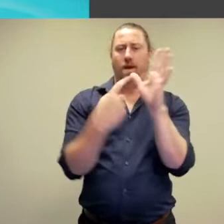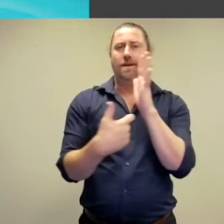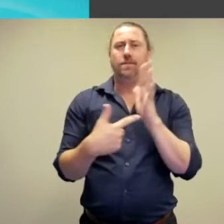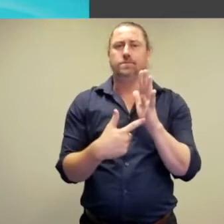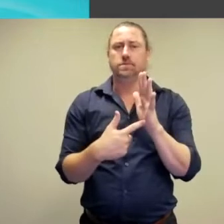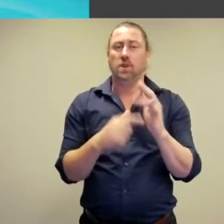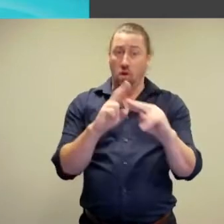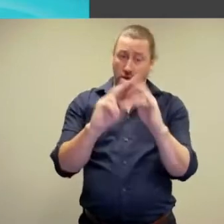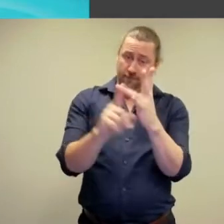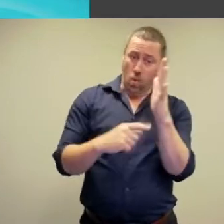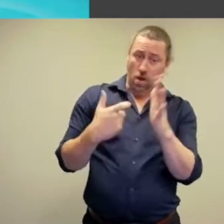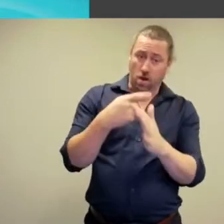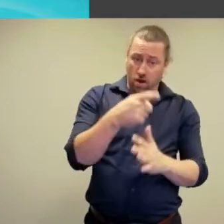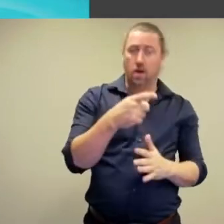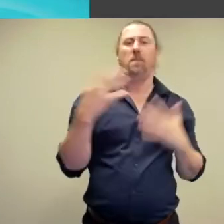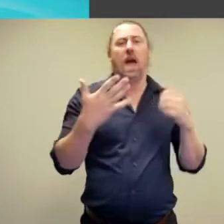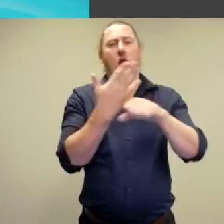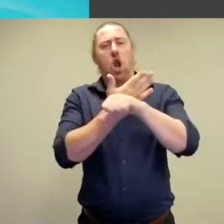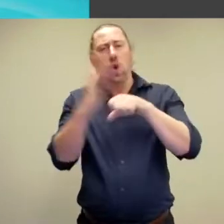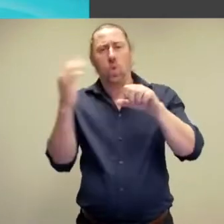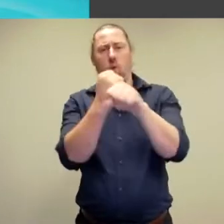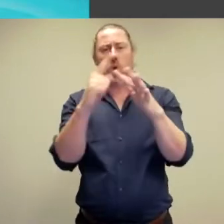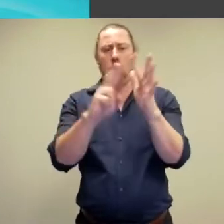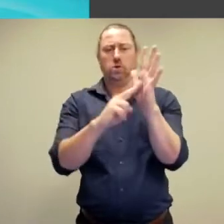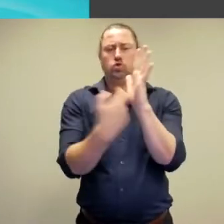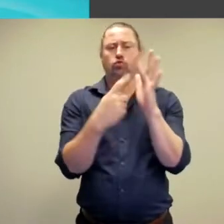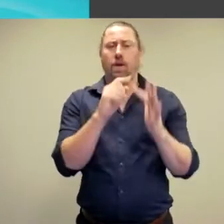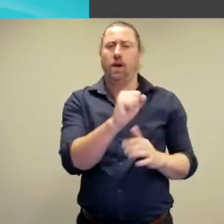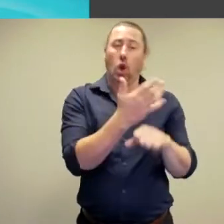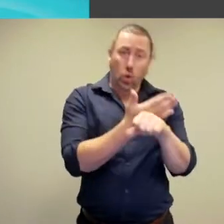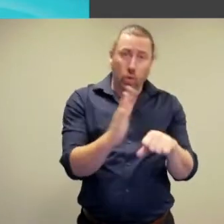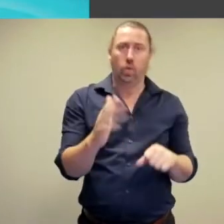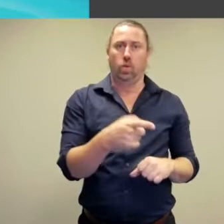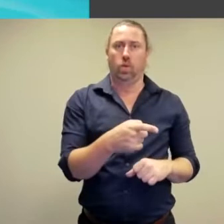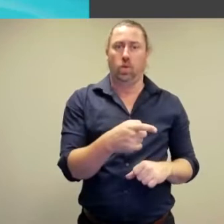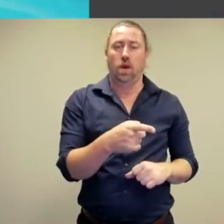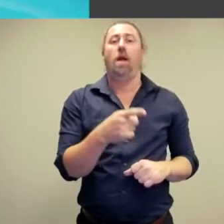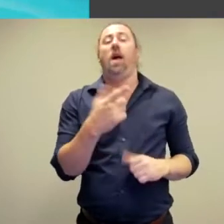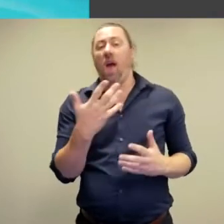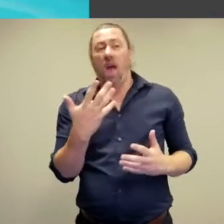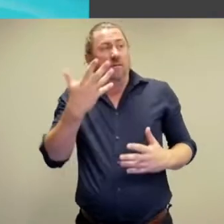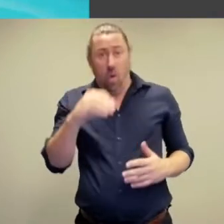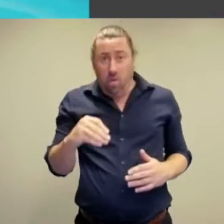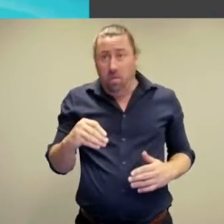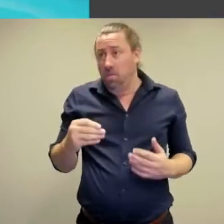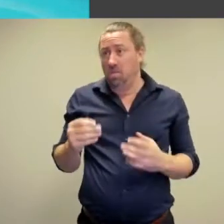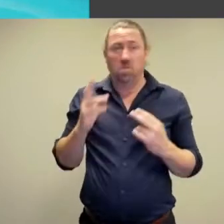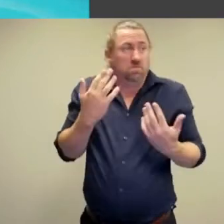is that it's a new genre that has been